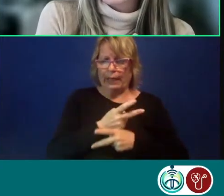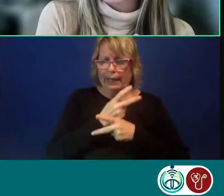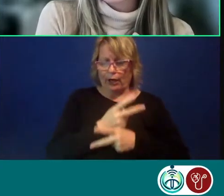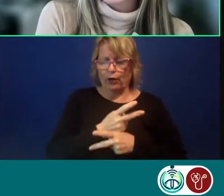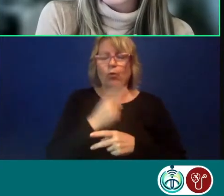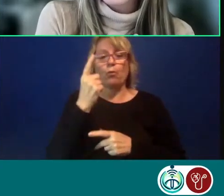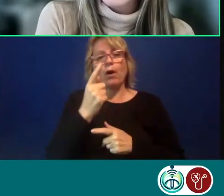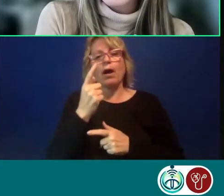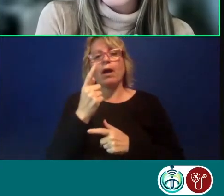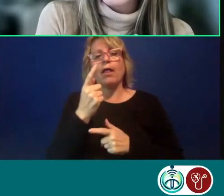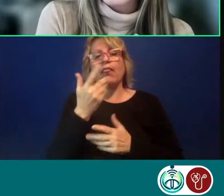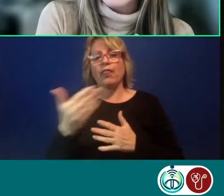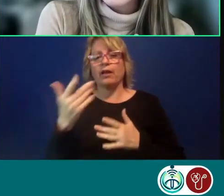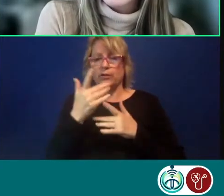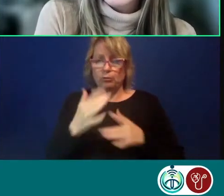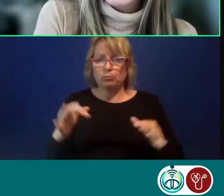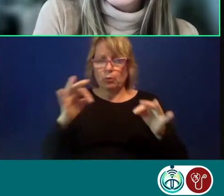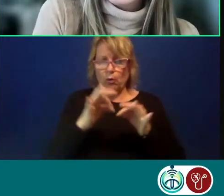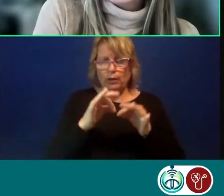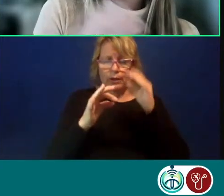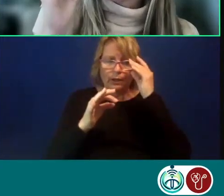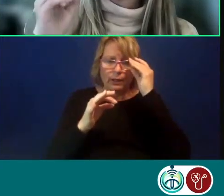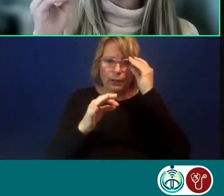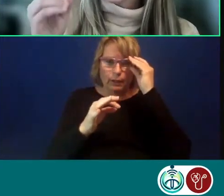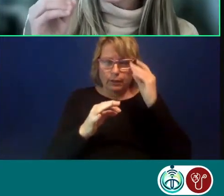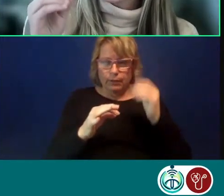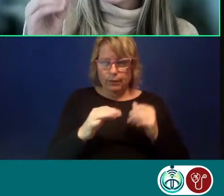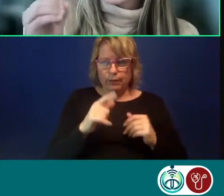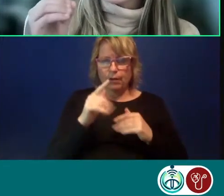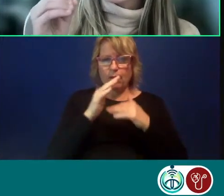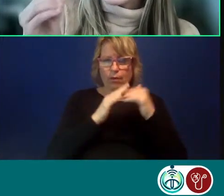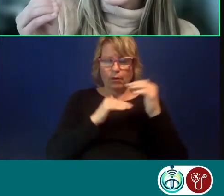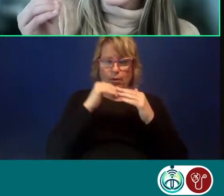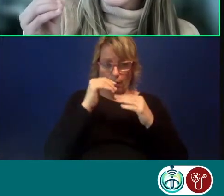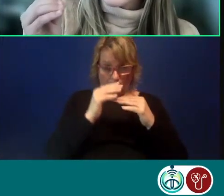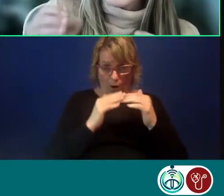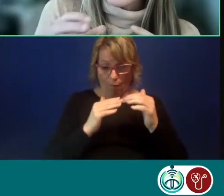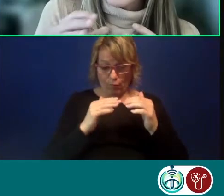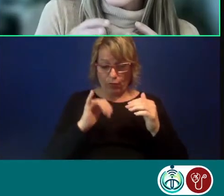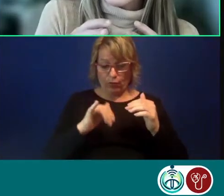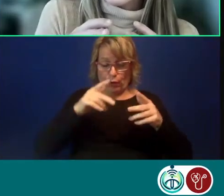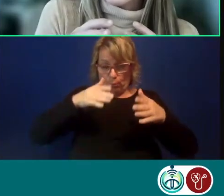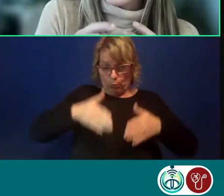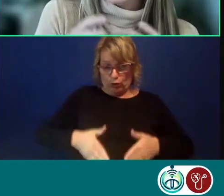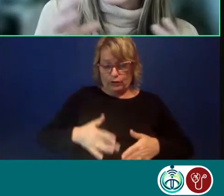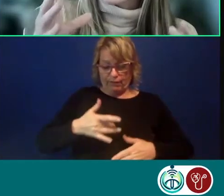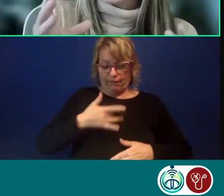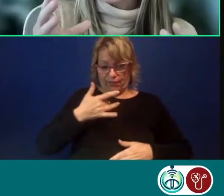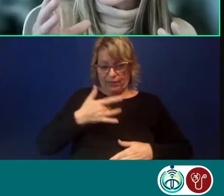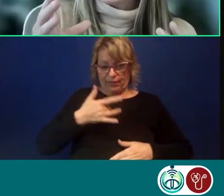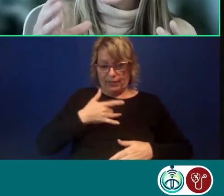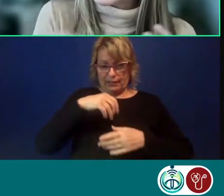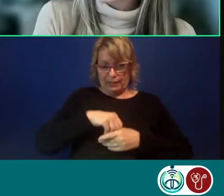important to note here is that the comfort that an individual feels within the provider environment